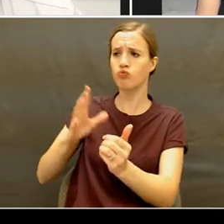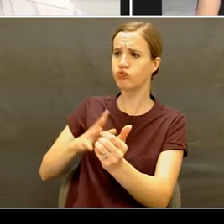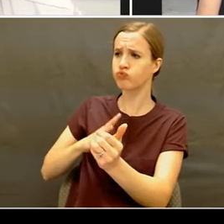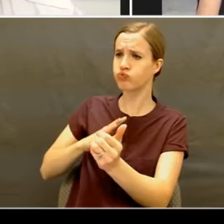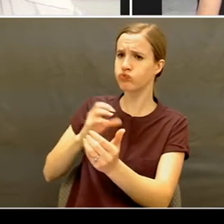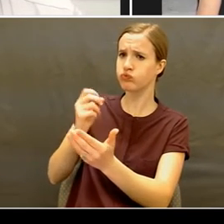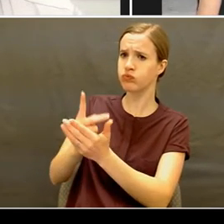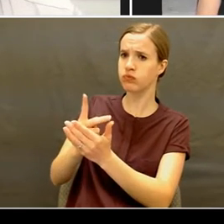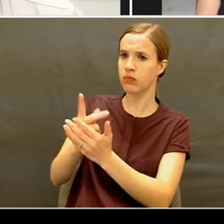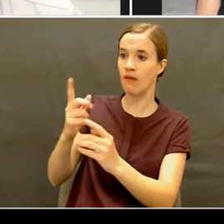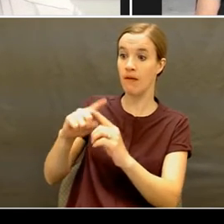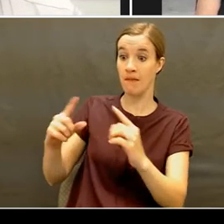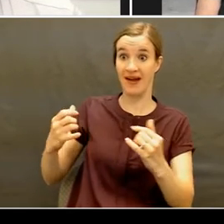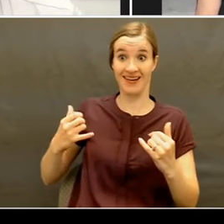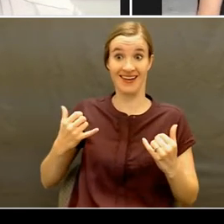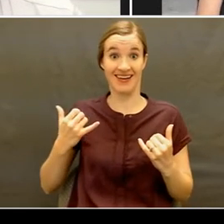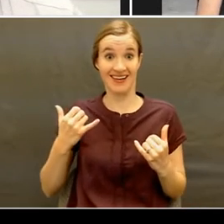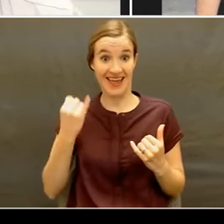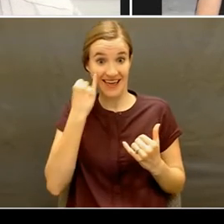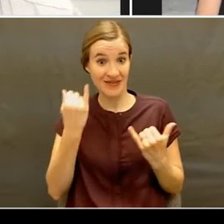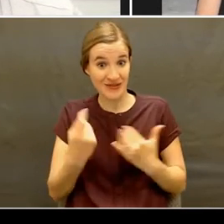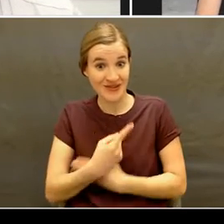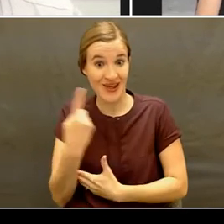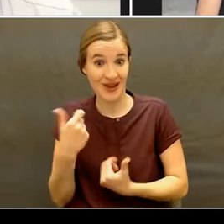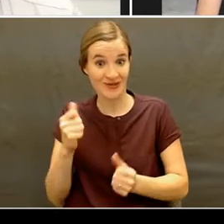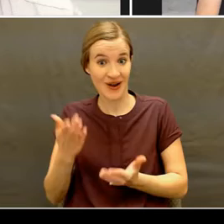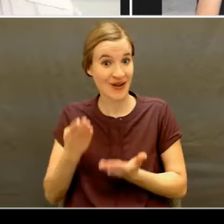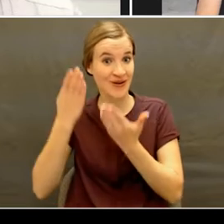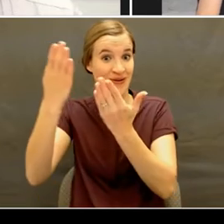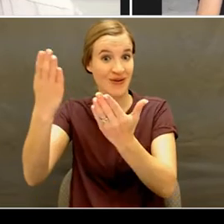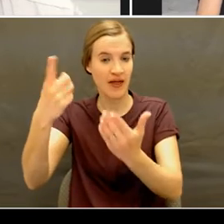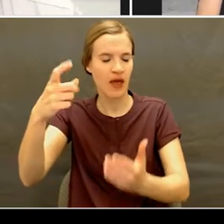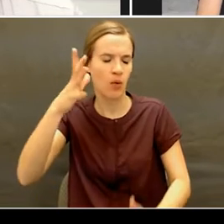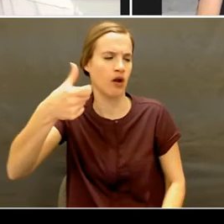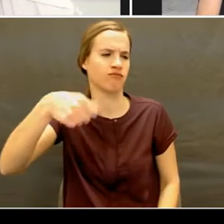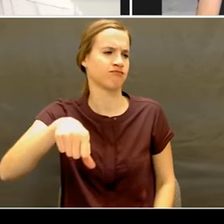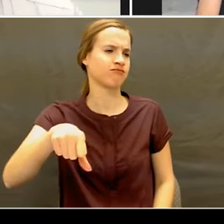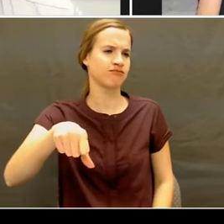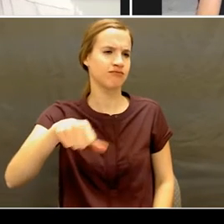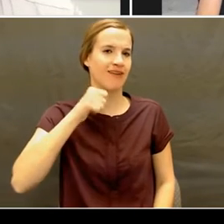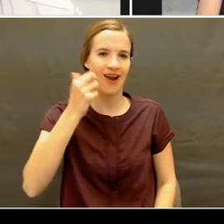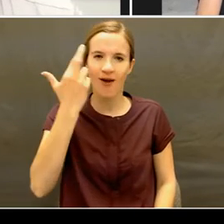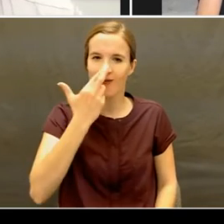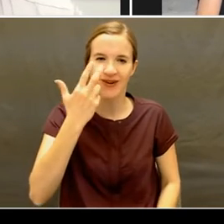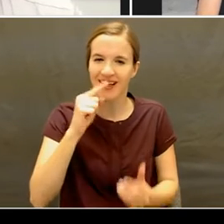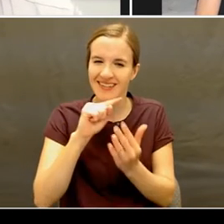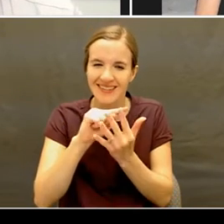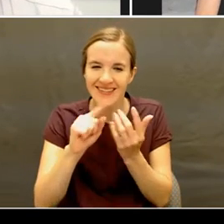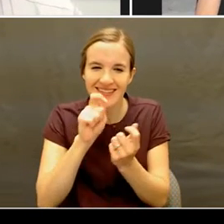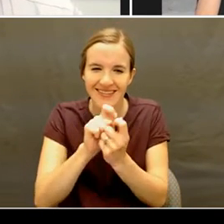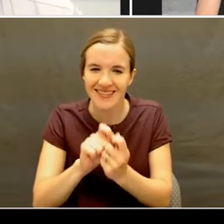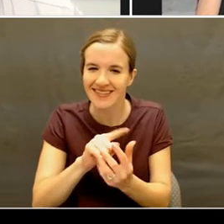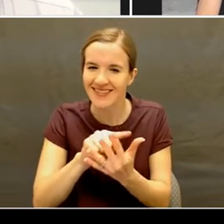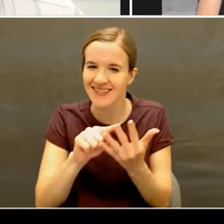would never have, it would never be passed today.But down the line. You know, when we did get